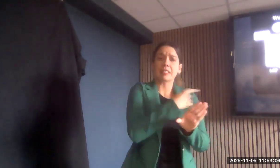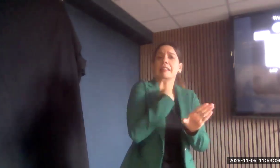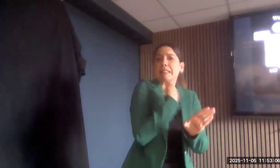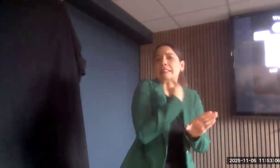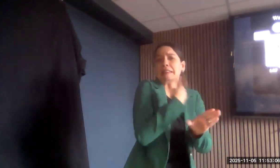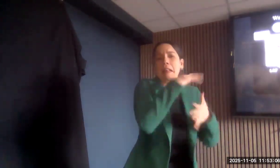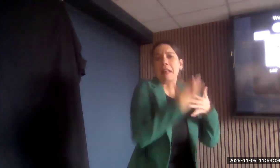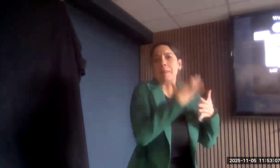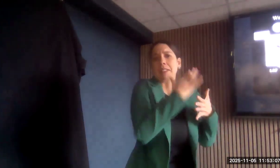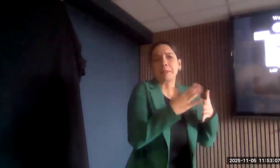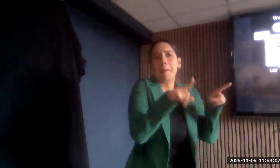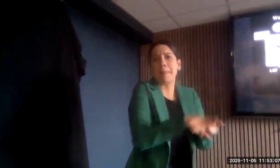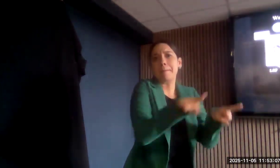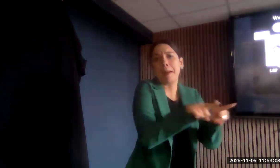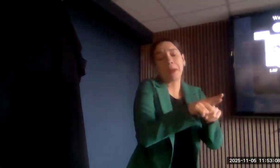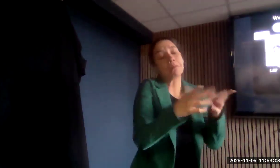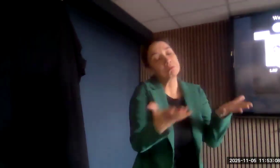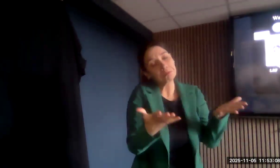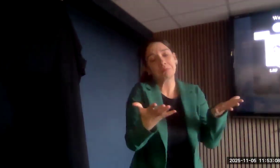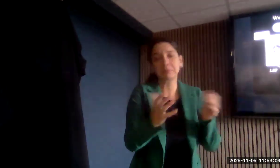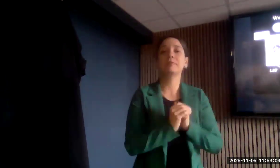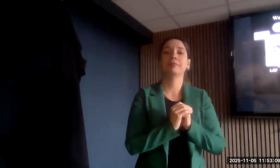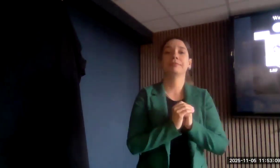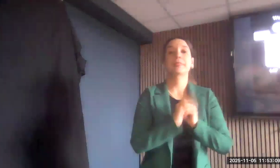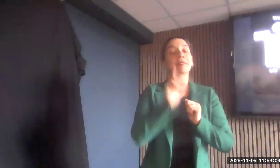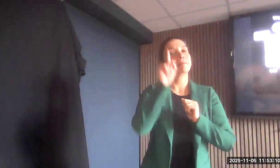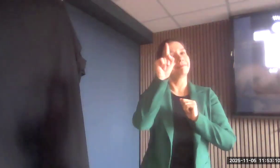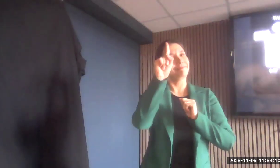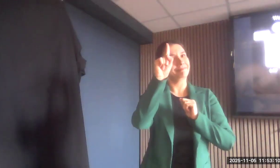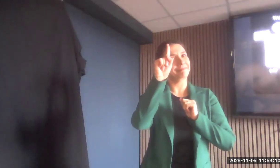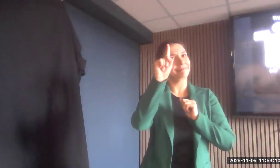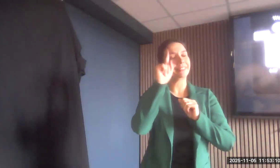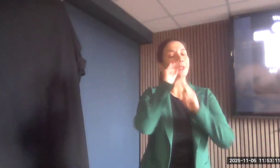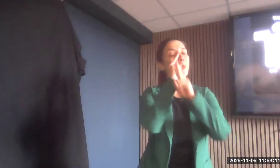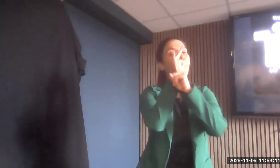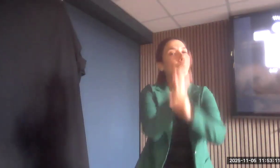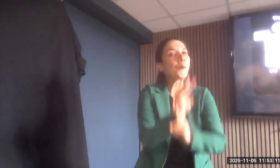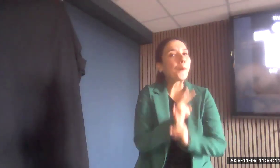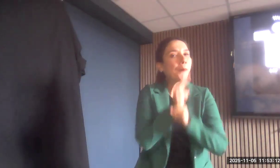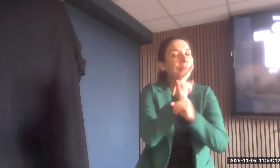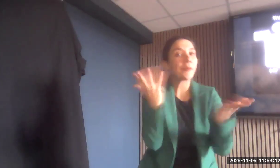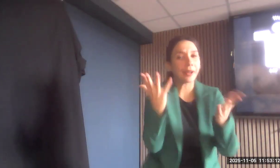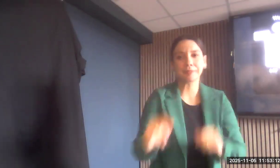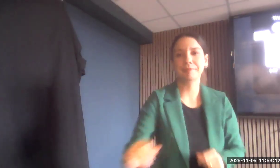But we see this sign that's used in Libra has been the same for many, many years.